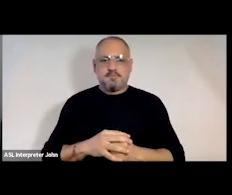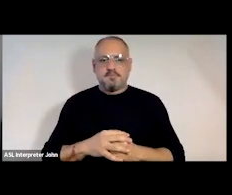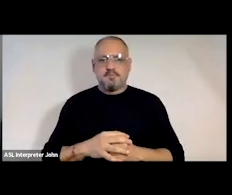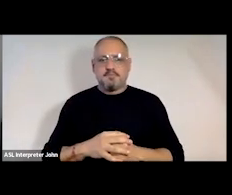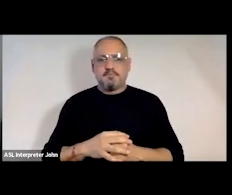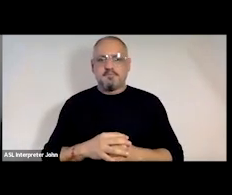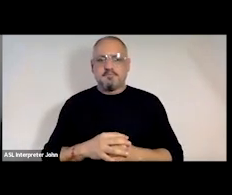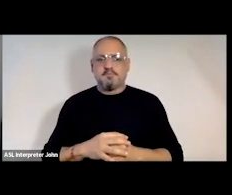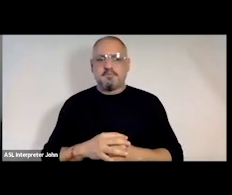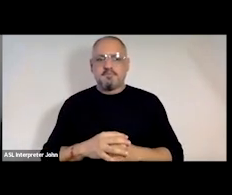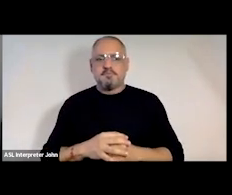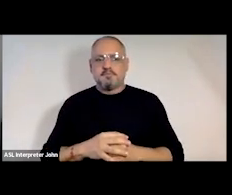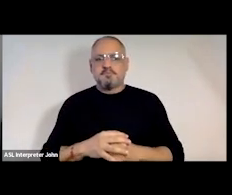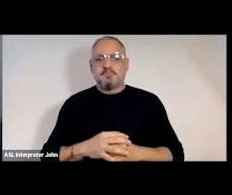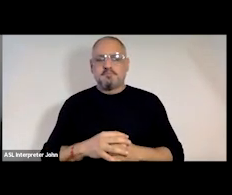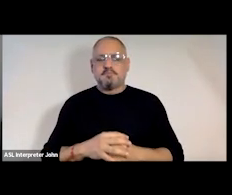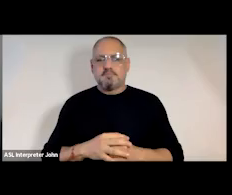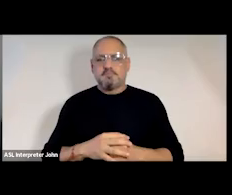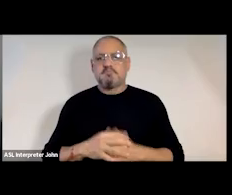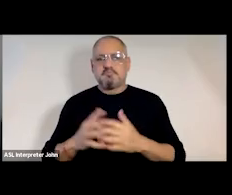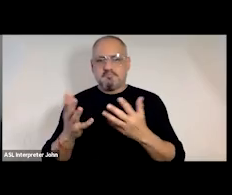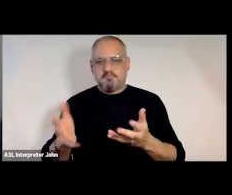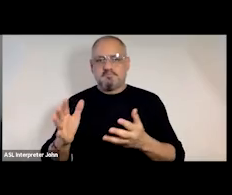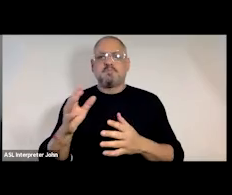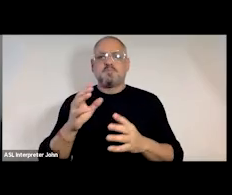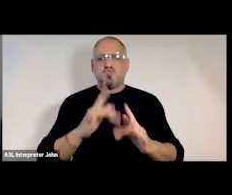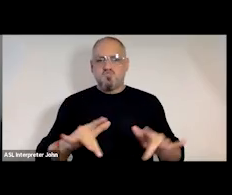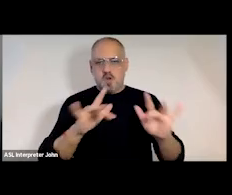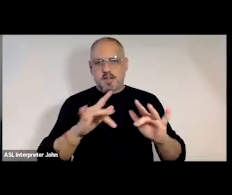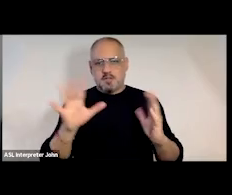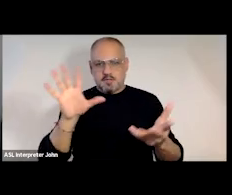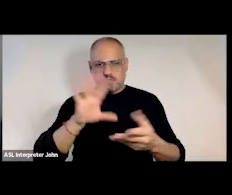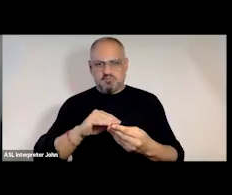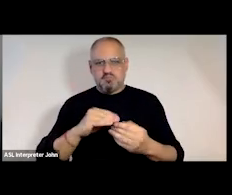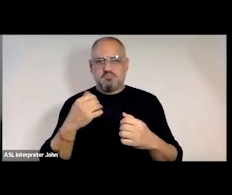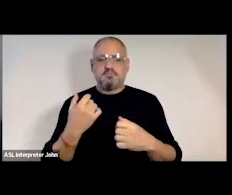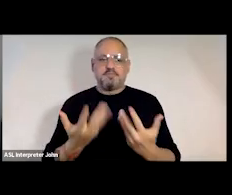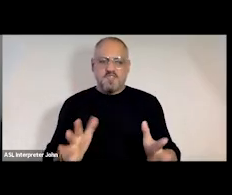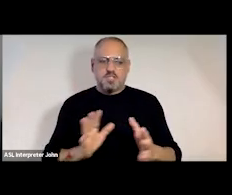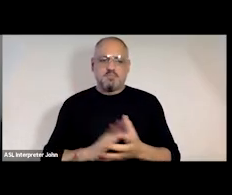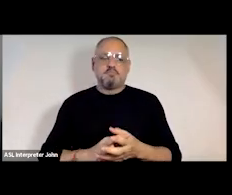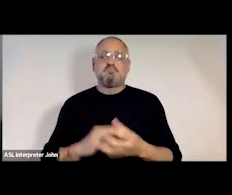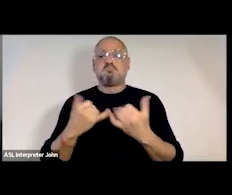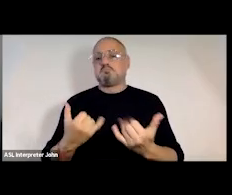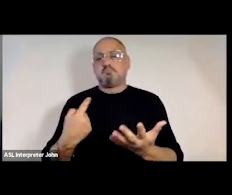Okay, so now we're gonna... That was collecting records and overview. Now we're gonna talk about